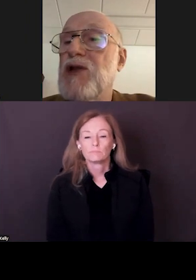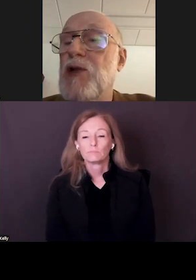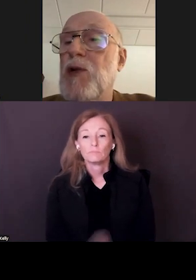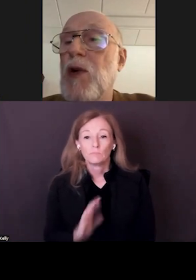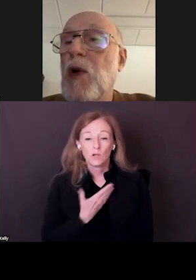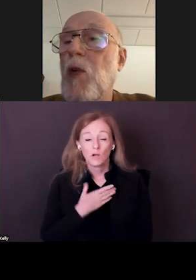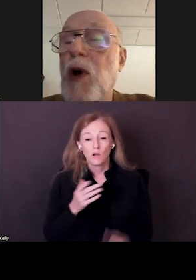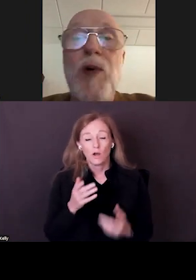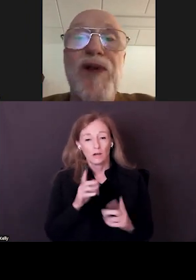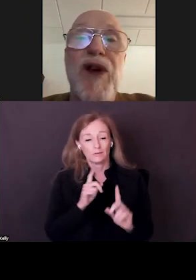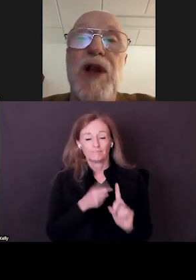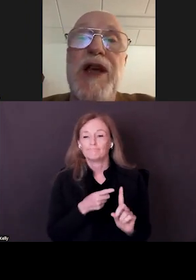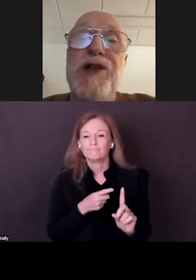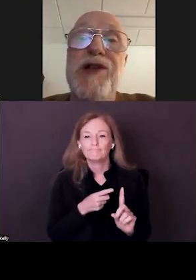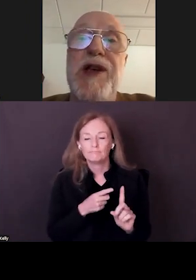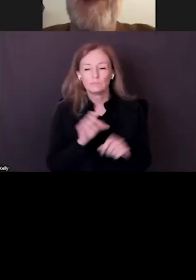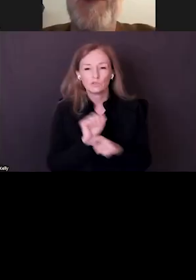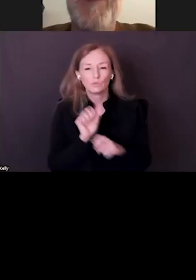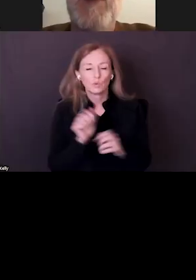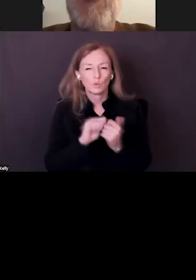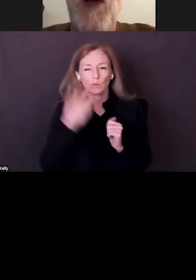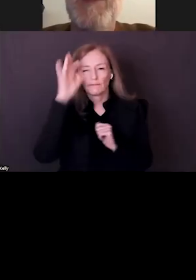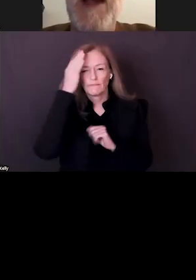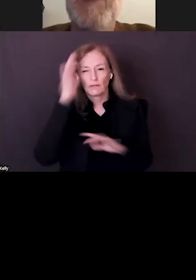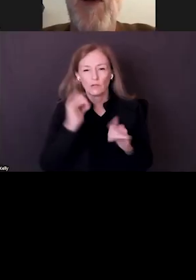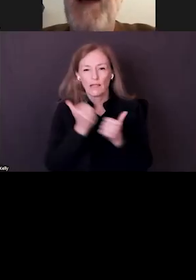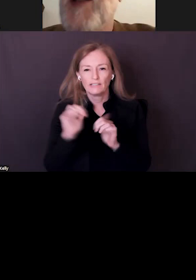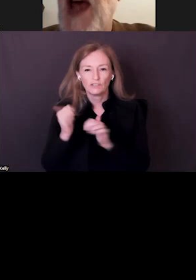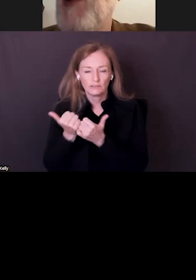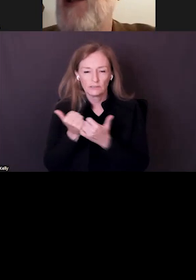TO WORK WITH MATERIAL AGENCIES TO IDENTIFY -- BECAUSE THE ACTION